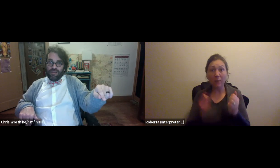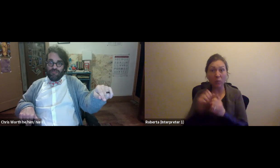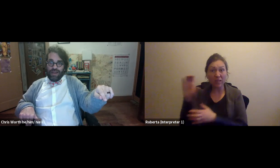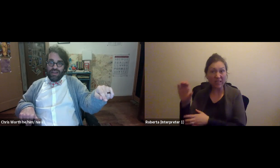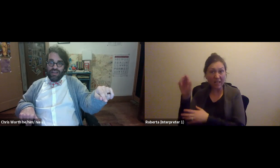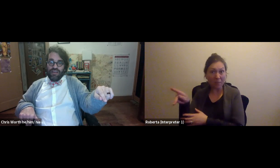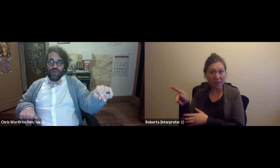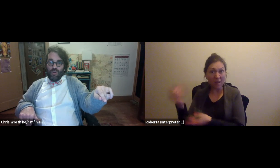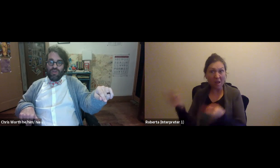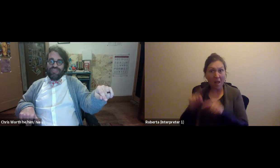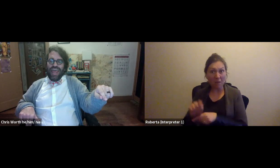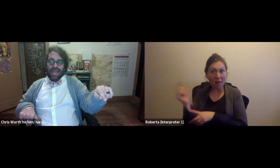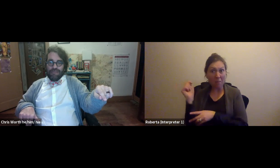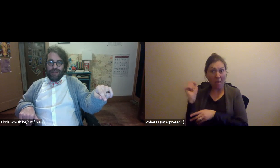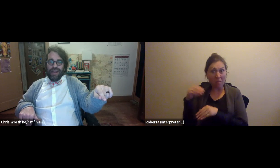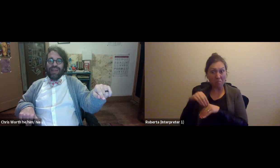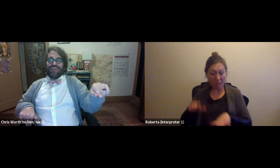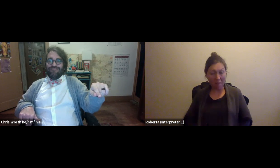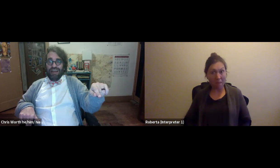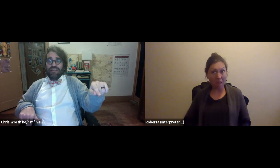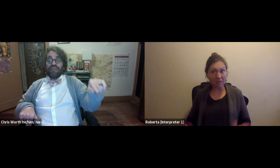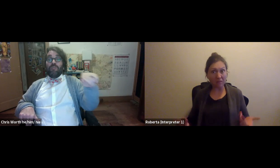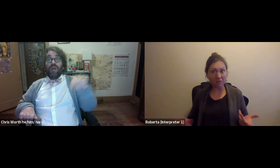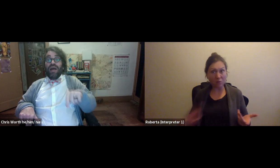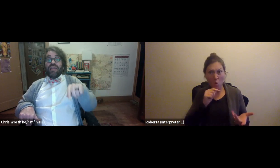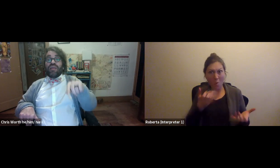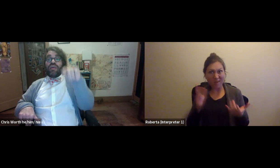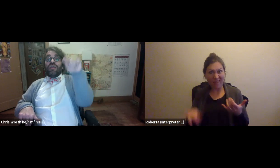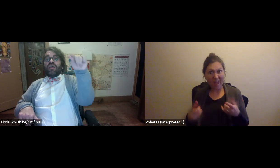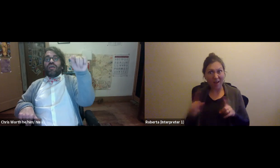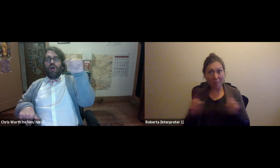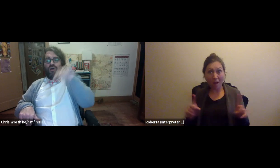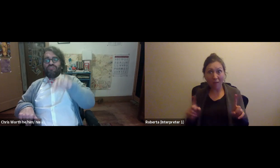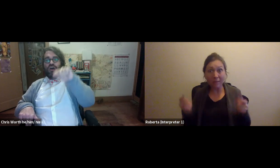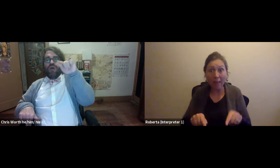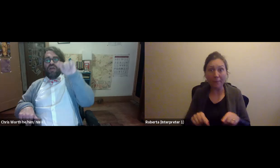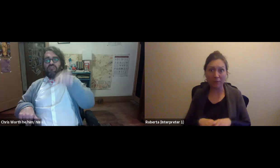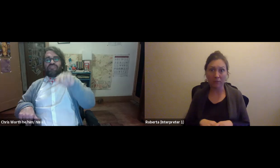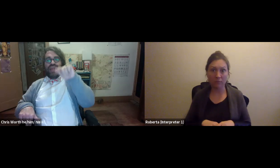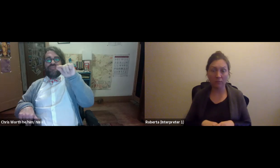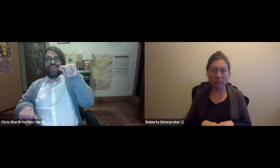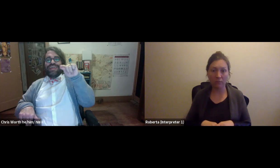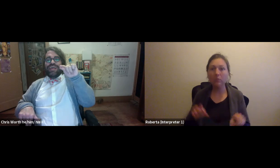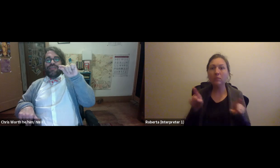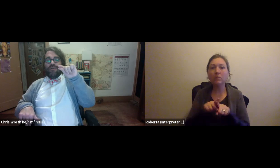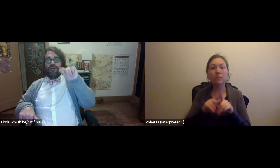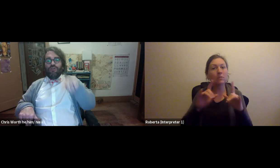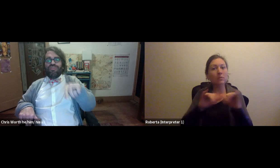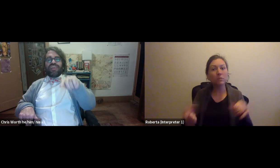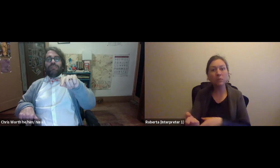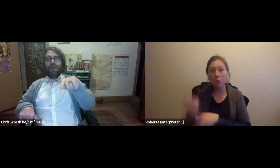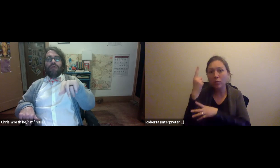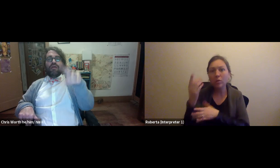right. Who wants that, right? But also understand that there are good things about it.